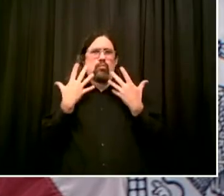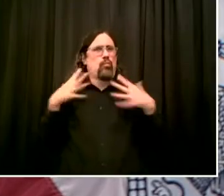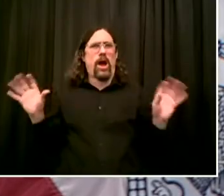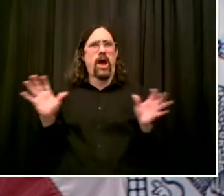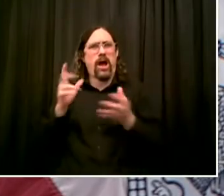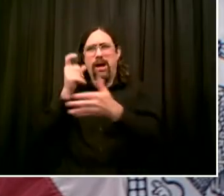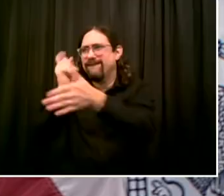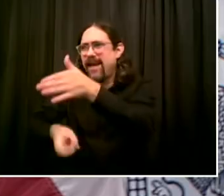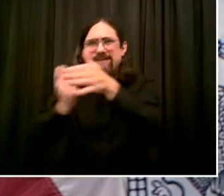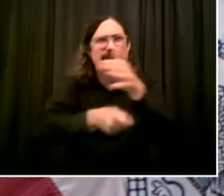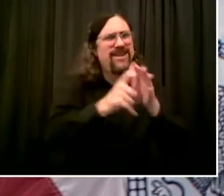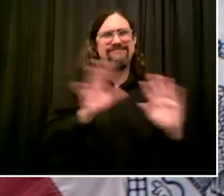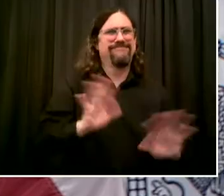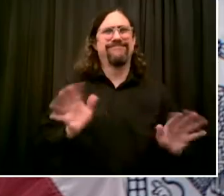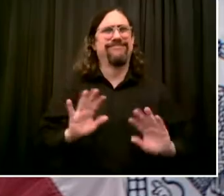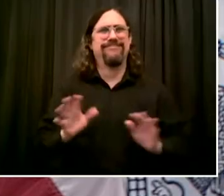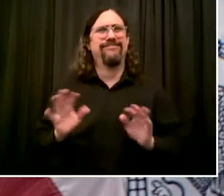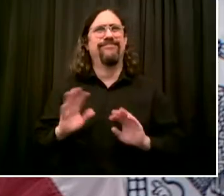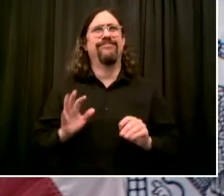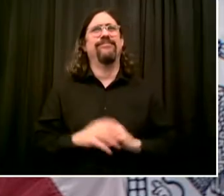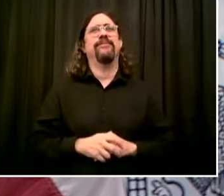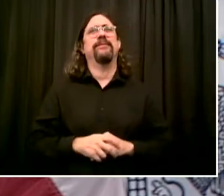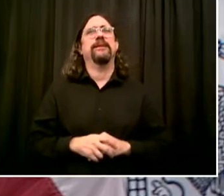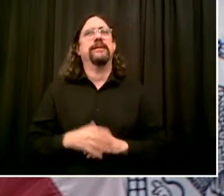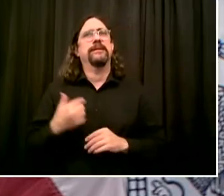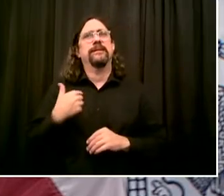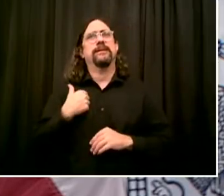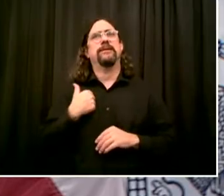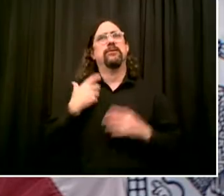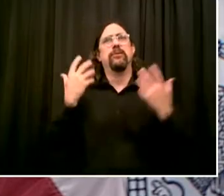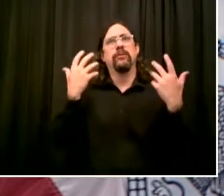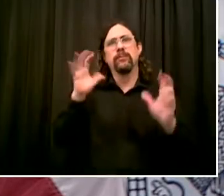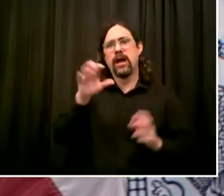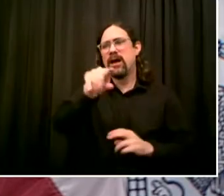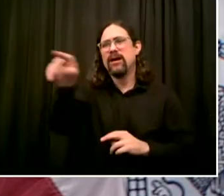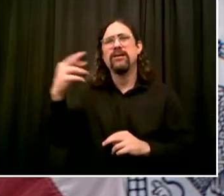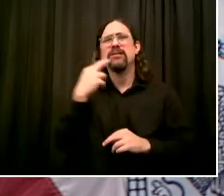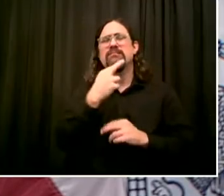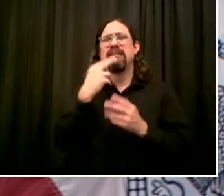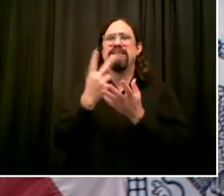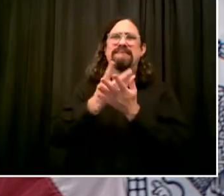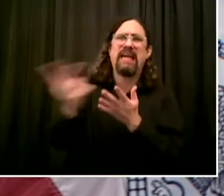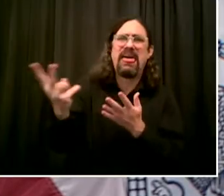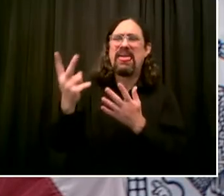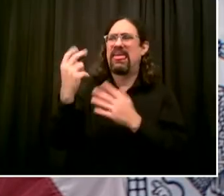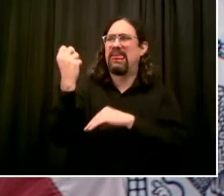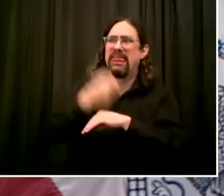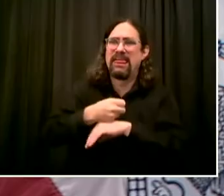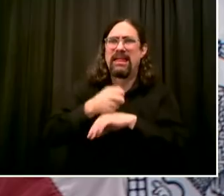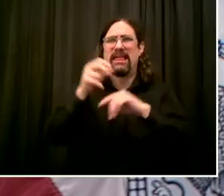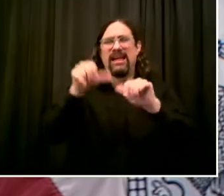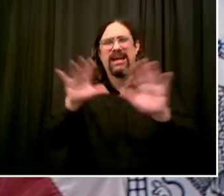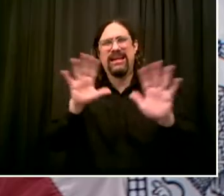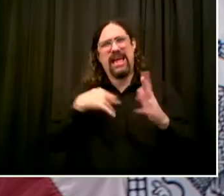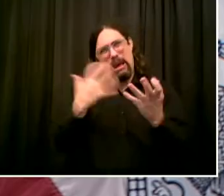WANT TO GIVE ANYONE A FINE . WE DON'T WANT TO EVER SEE A